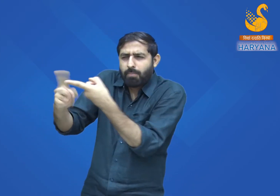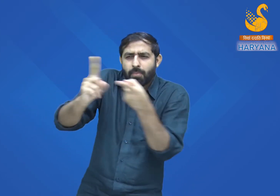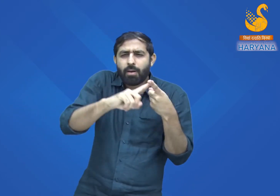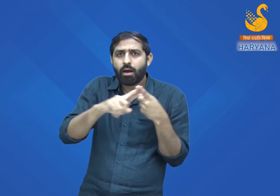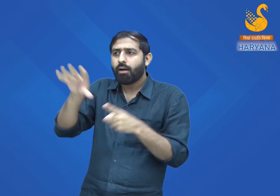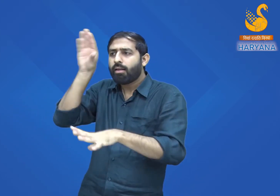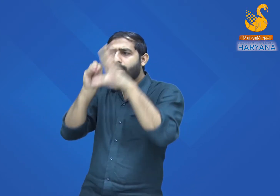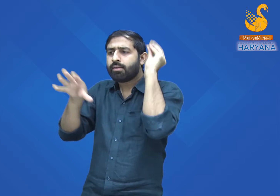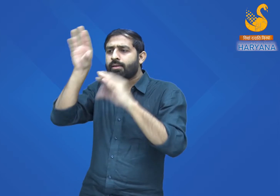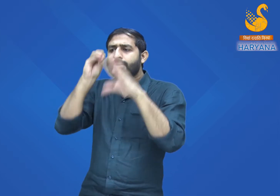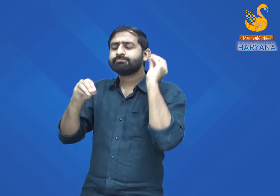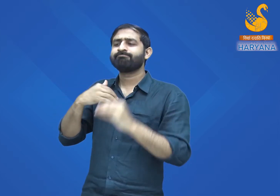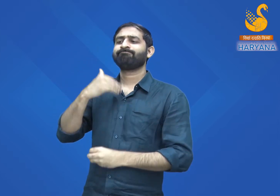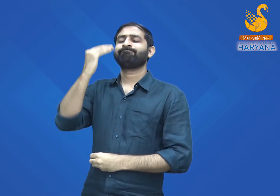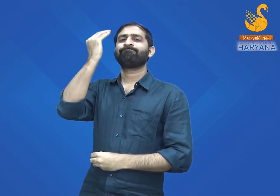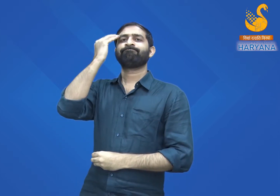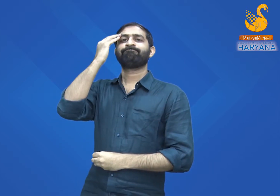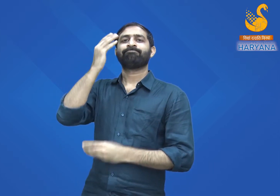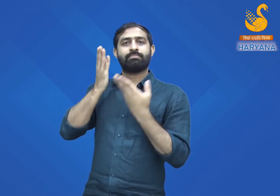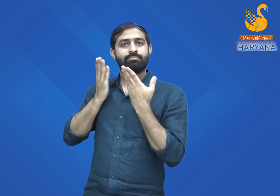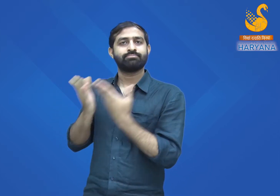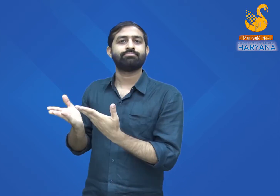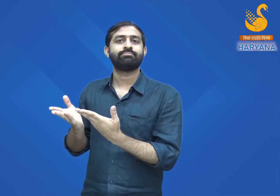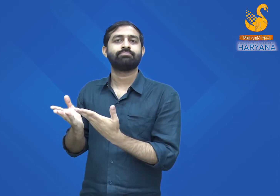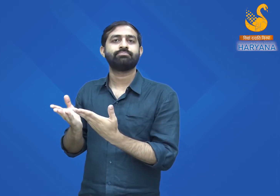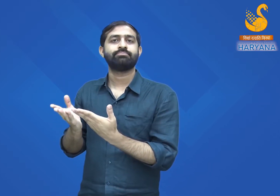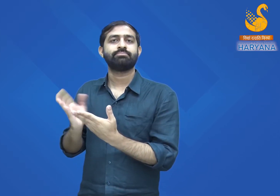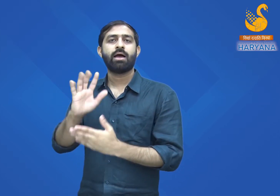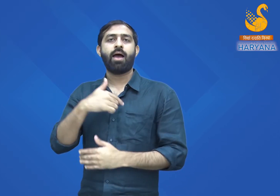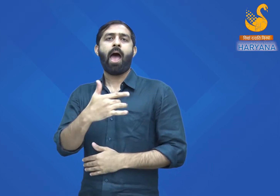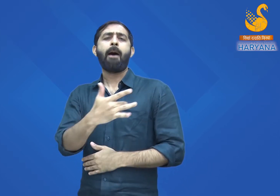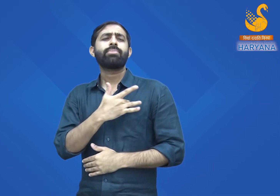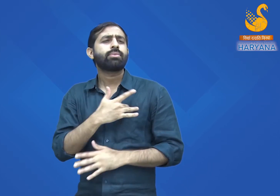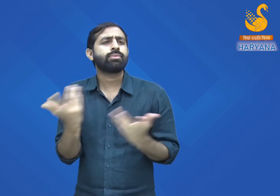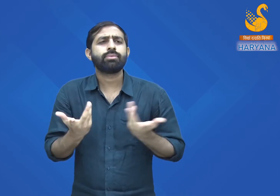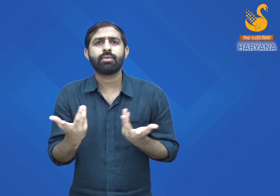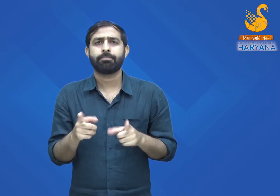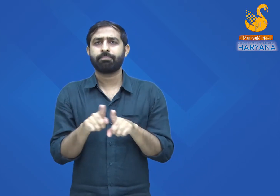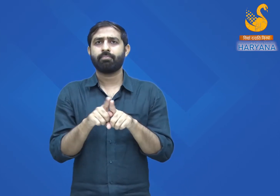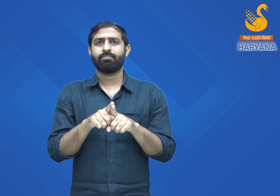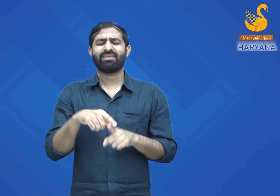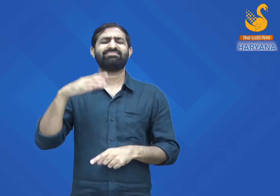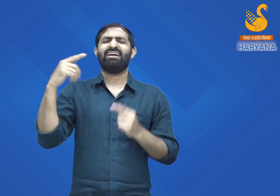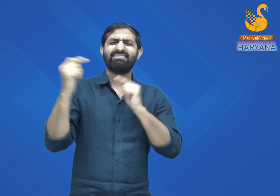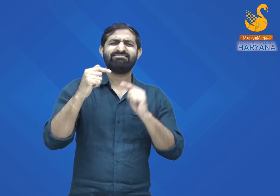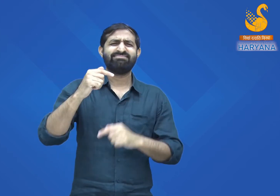like any disputes issues and other situations. We learn and adapt everything we see in our family